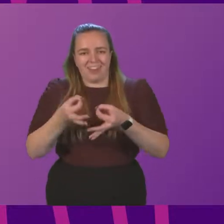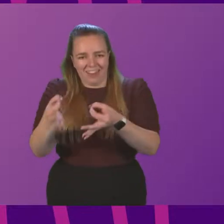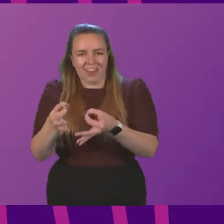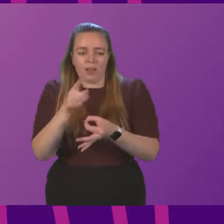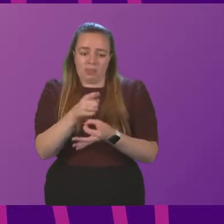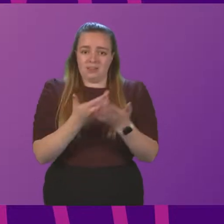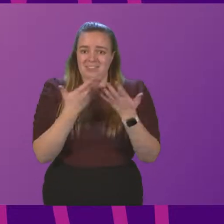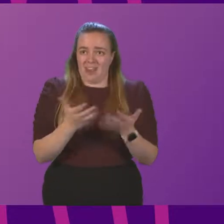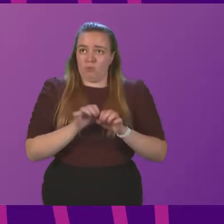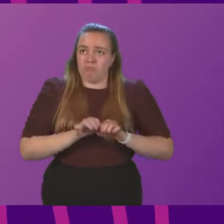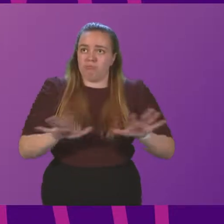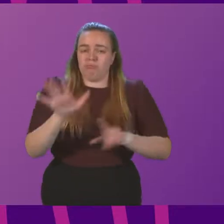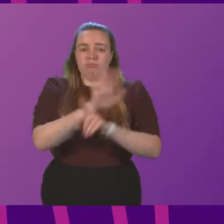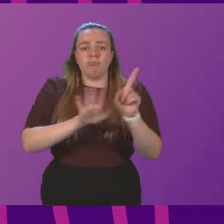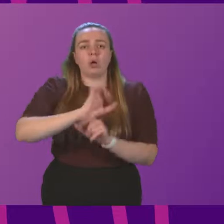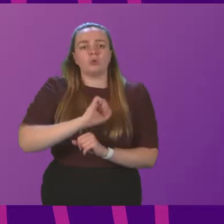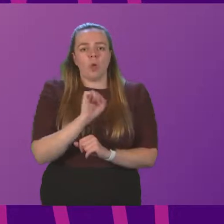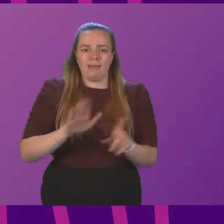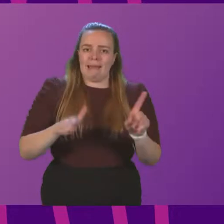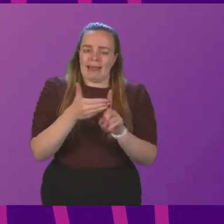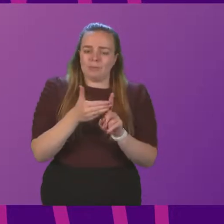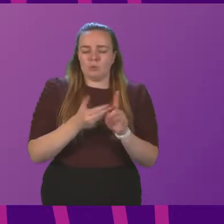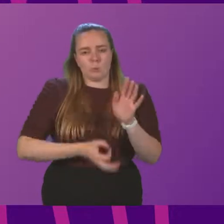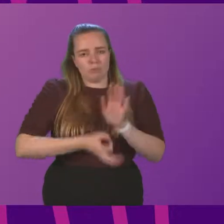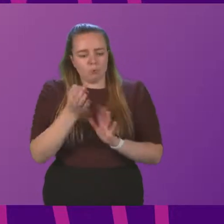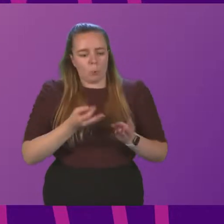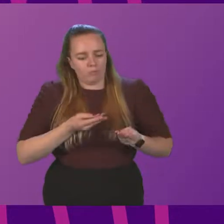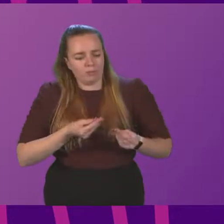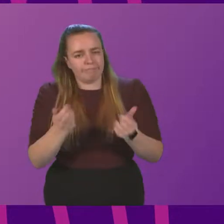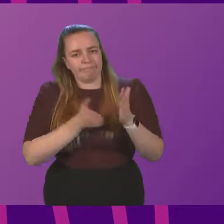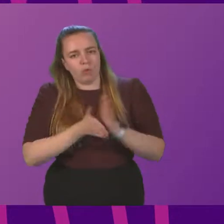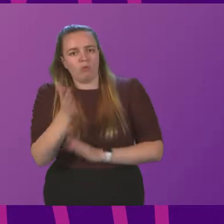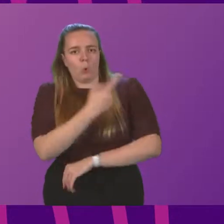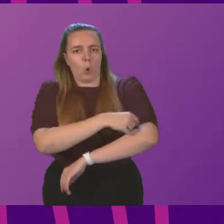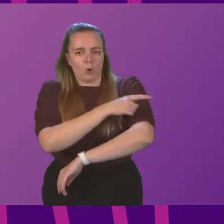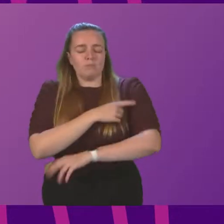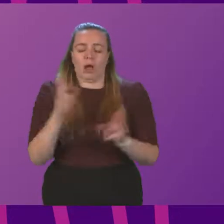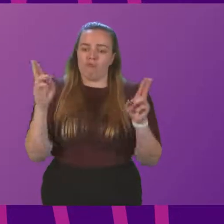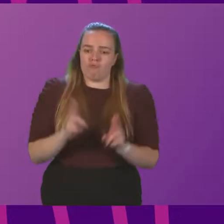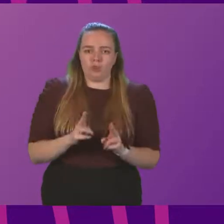right across Scotland, which aims to improve flow through hospitals and reduce the level